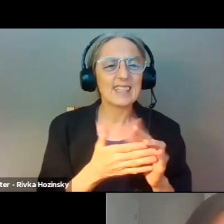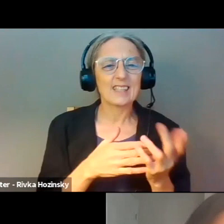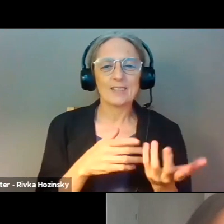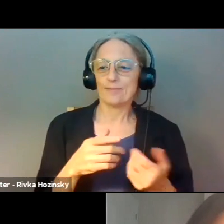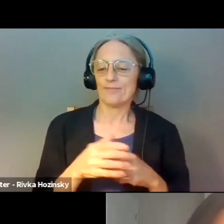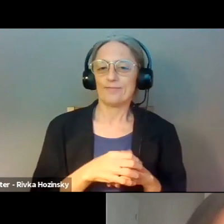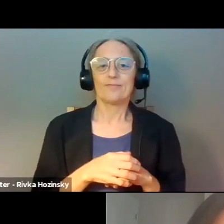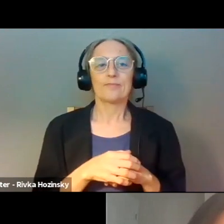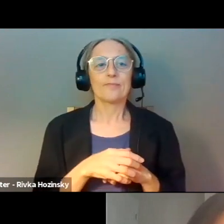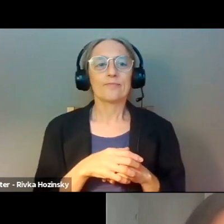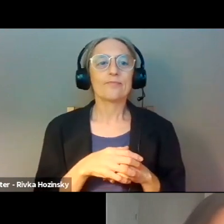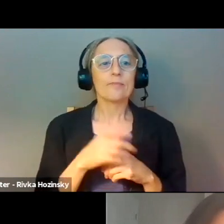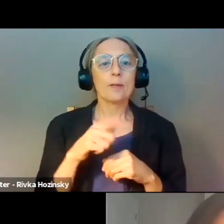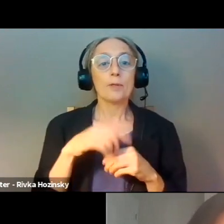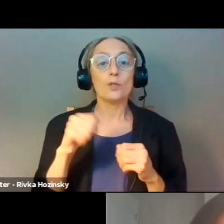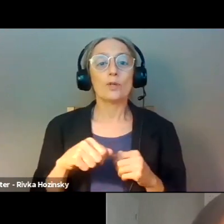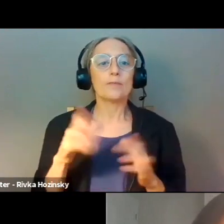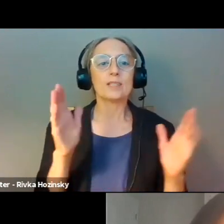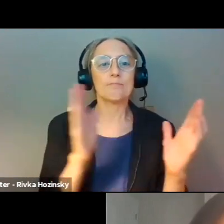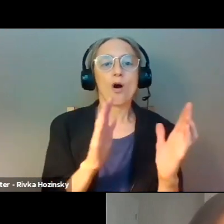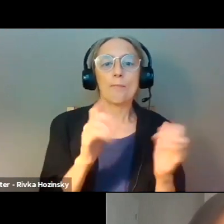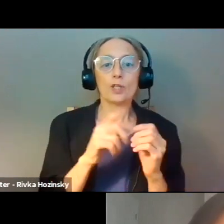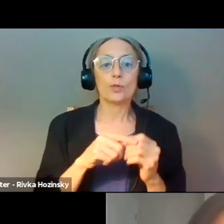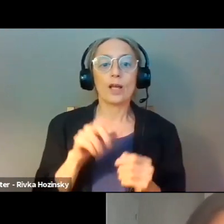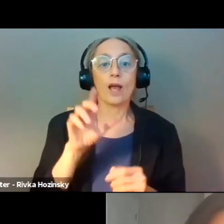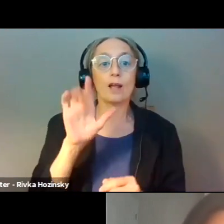sort of drag to make the video larger for yourself and the Speaker tile small.